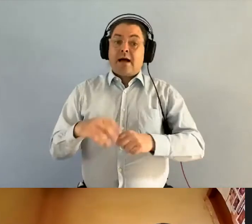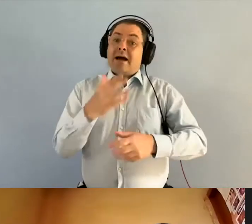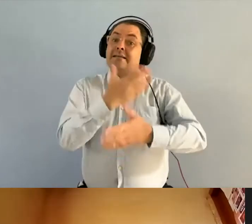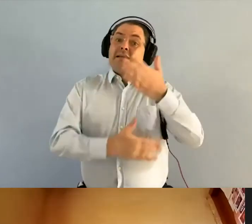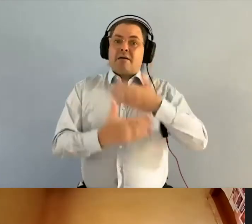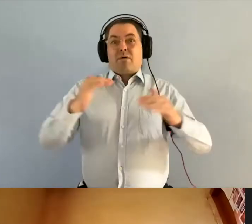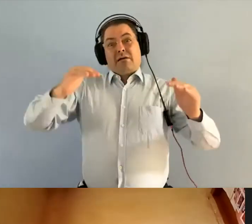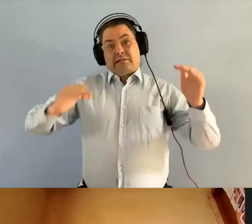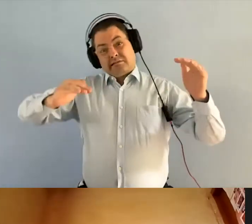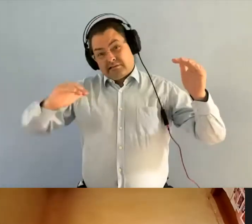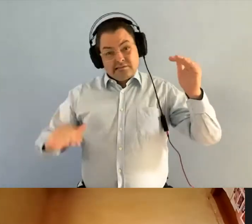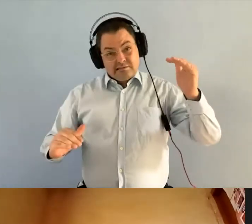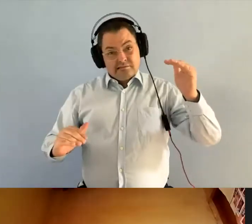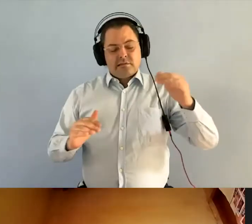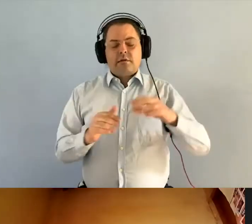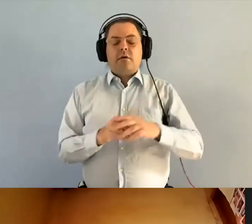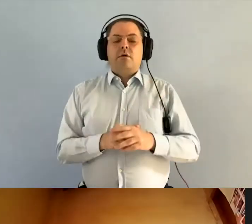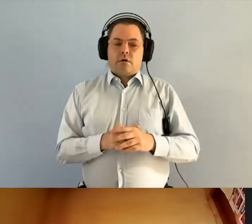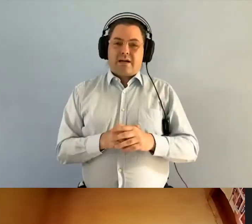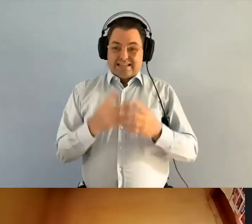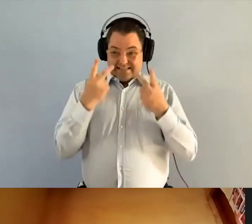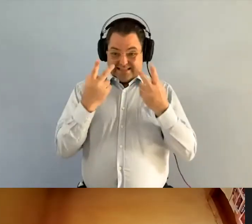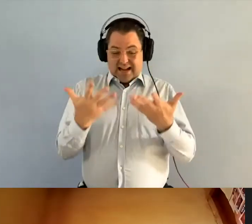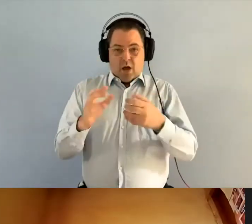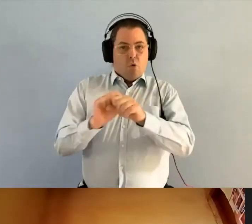do tend to be exacerbated in times of crisis